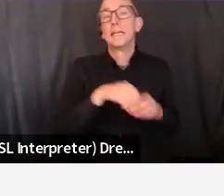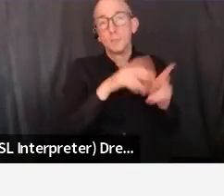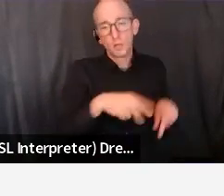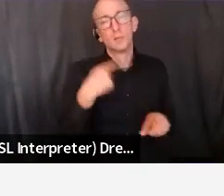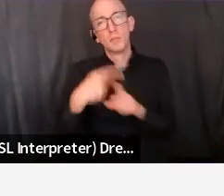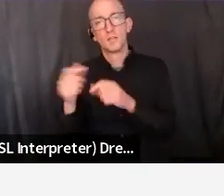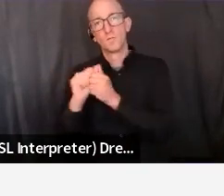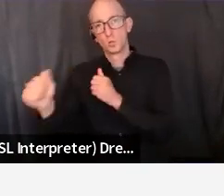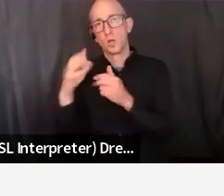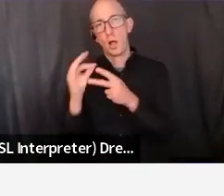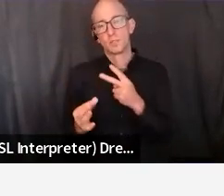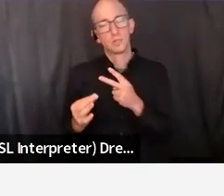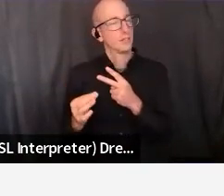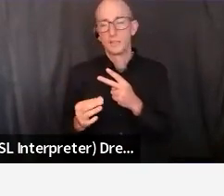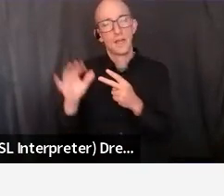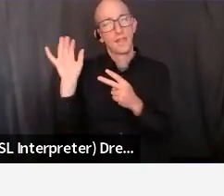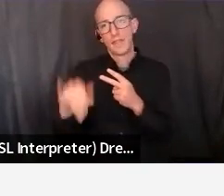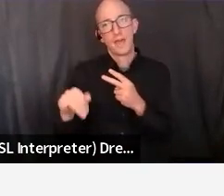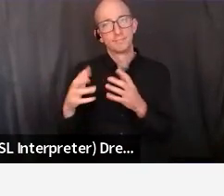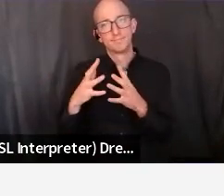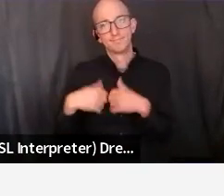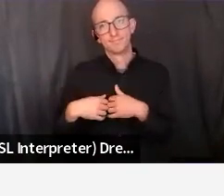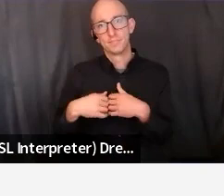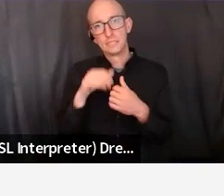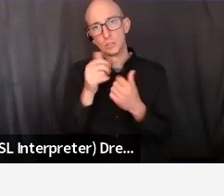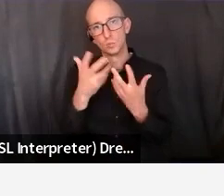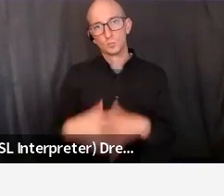climate and air quality planning. It's very much in response to what we heard from our